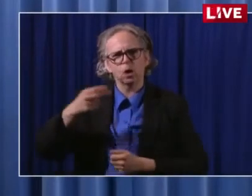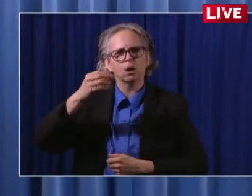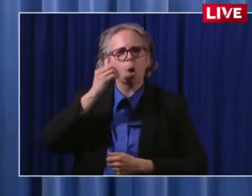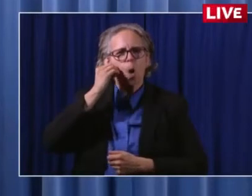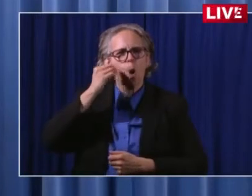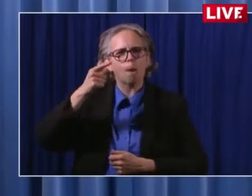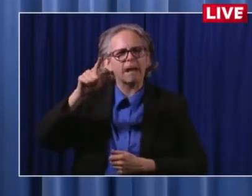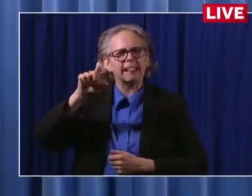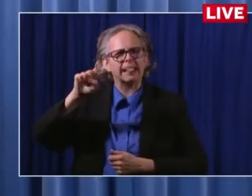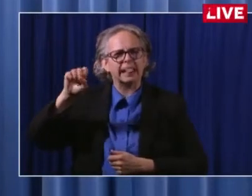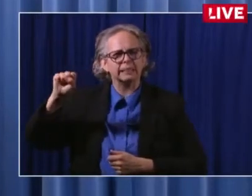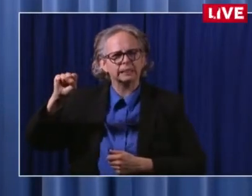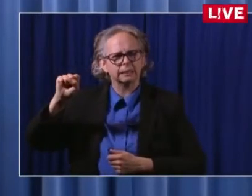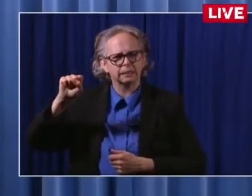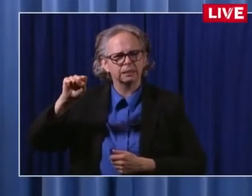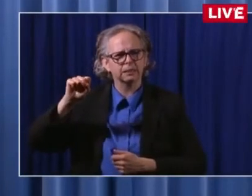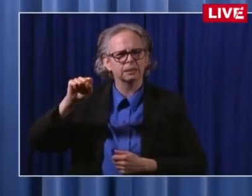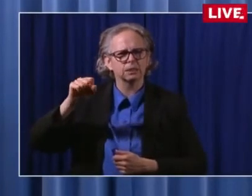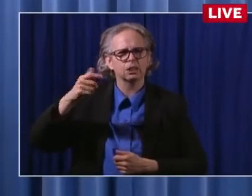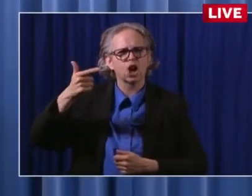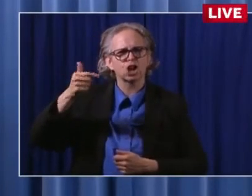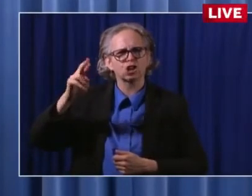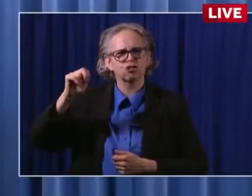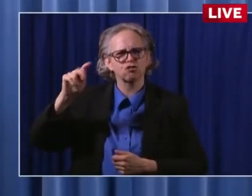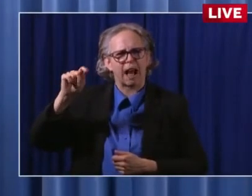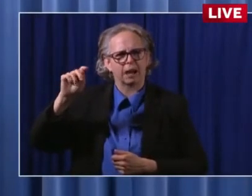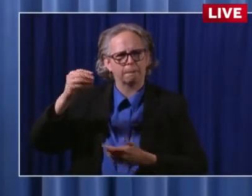I WANT TO TALK ABOUT HOMELESSNESS GRANT.